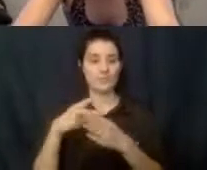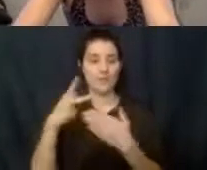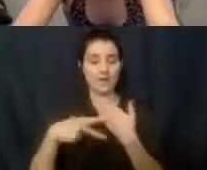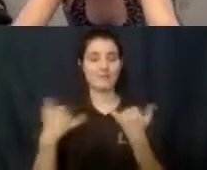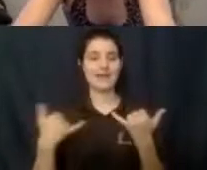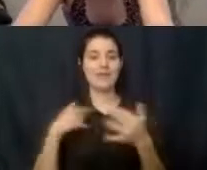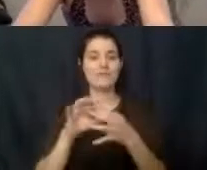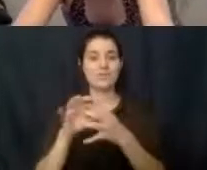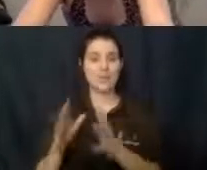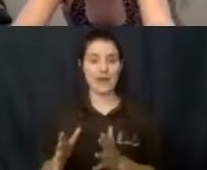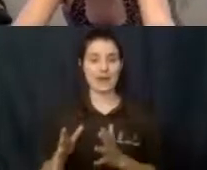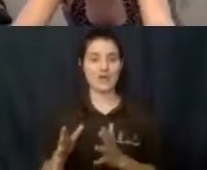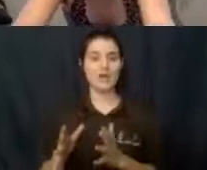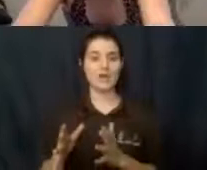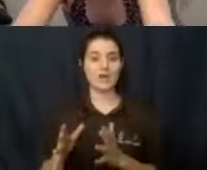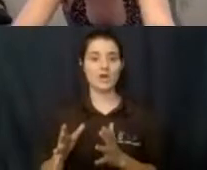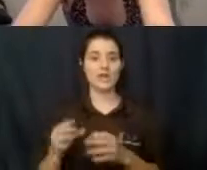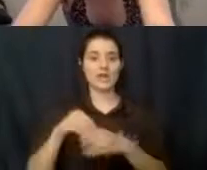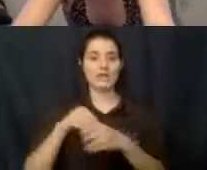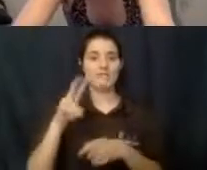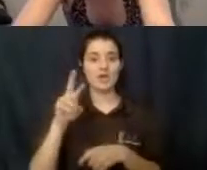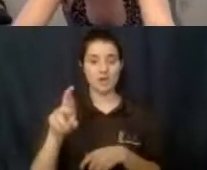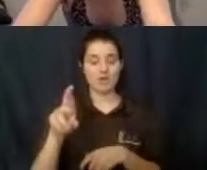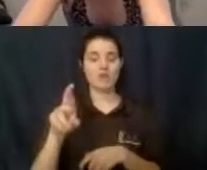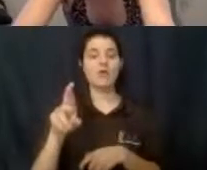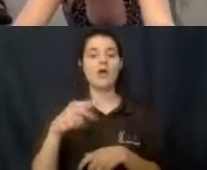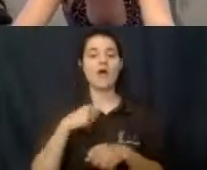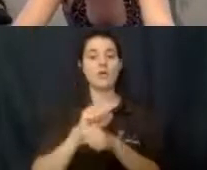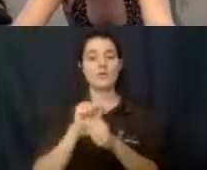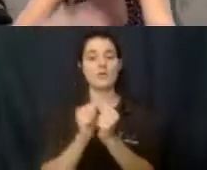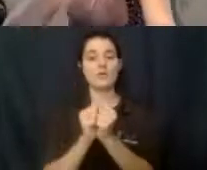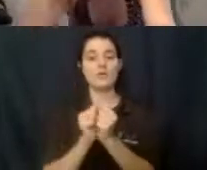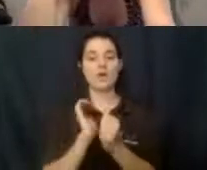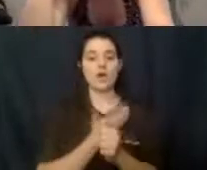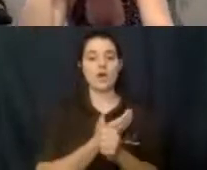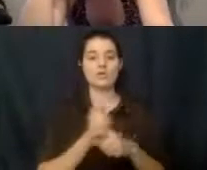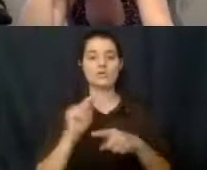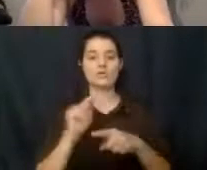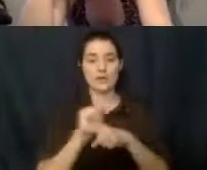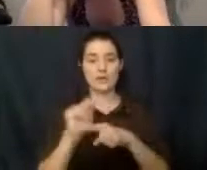Vocational training program, coordinators at the Vocational Rehabilitation (VR).